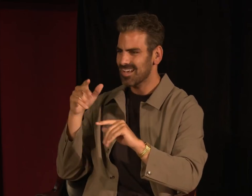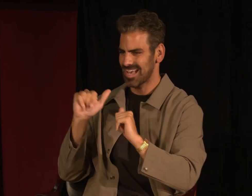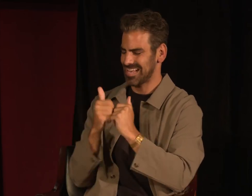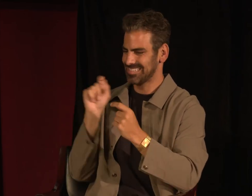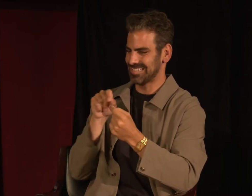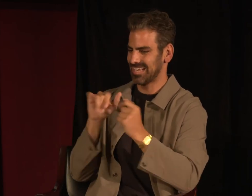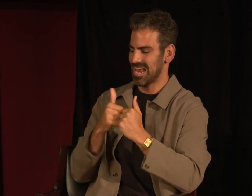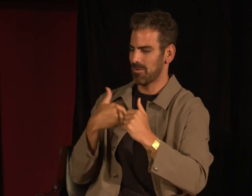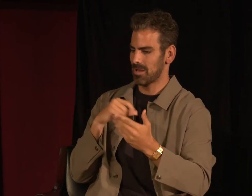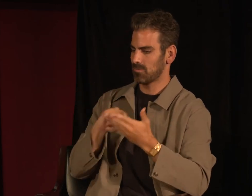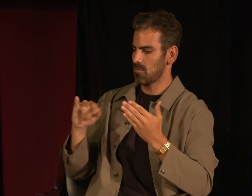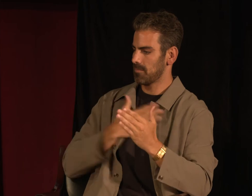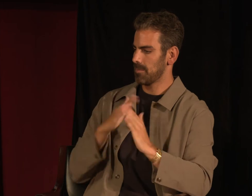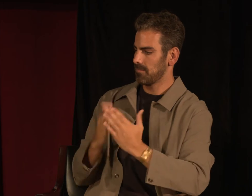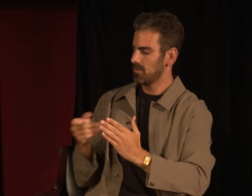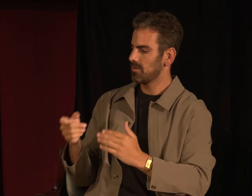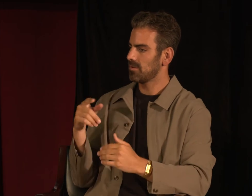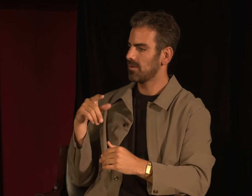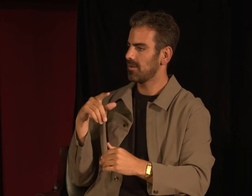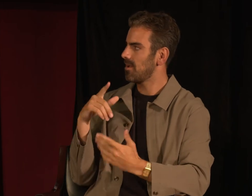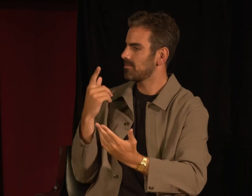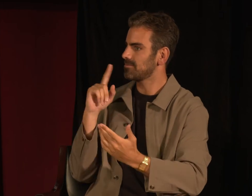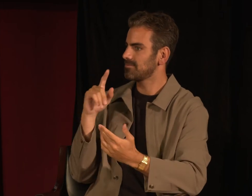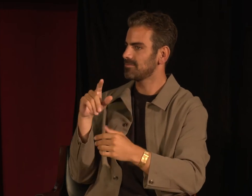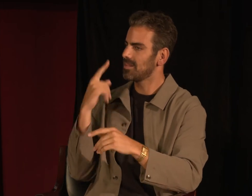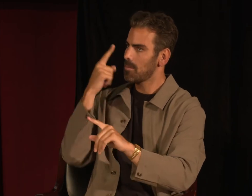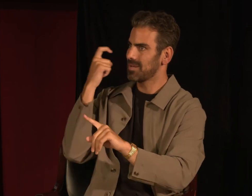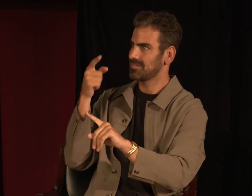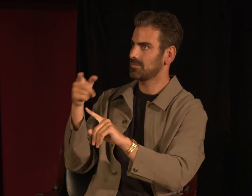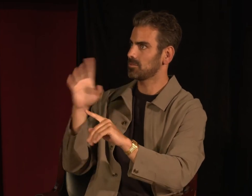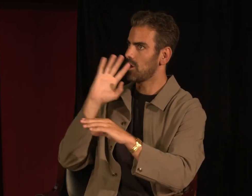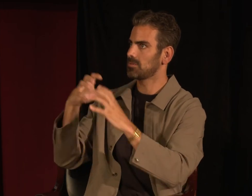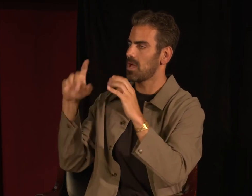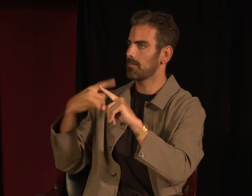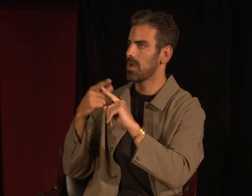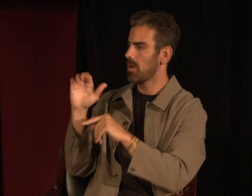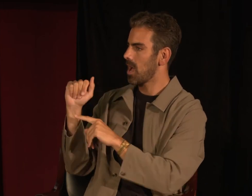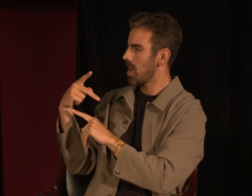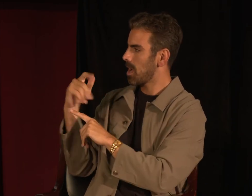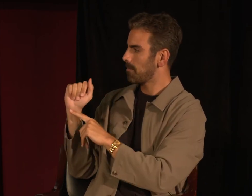But he had woven in so much history into that and in the telling of his own story, which really thrilled me.